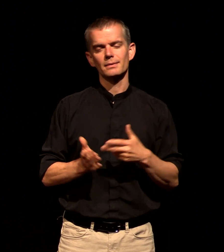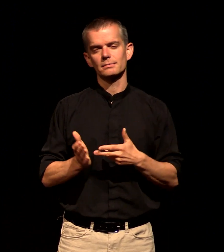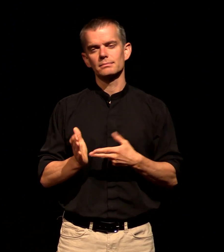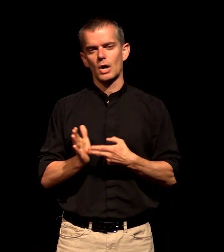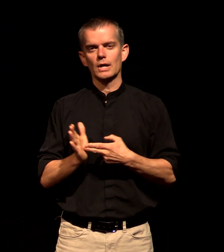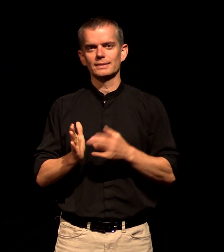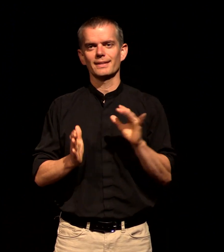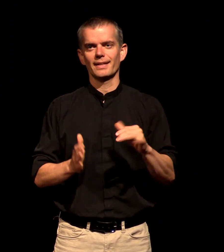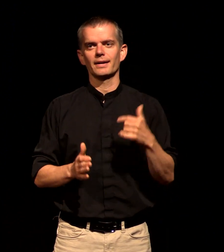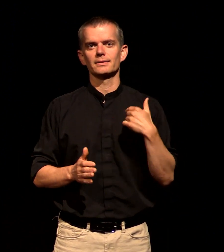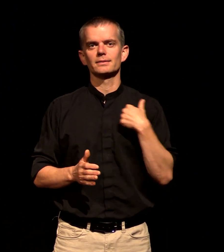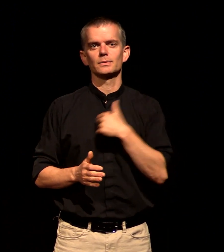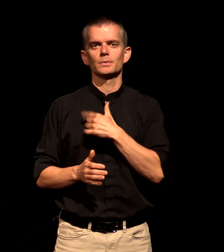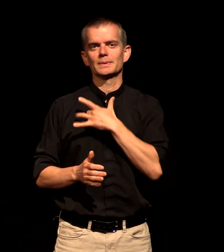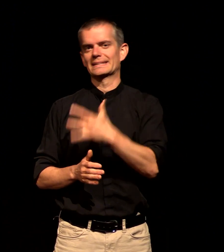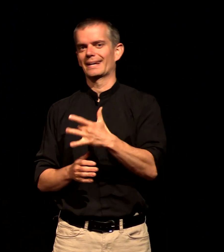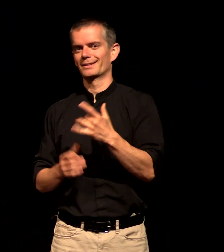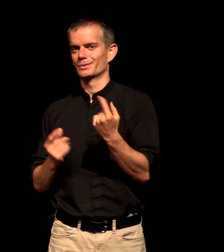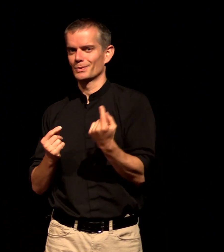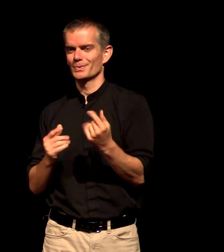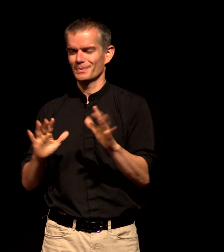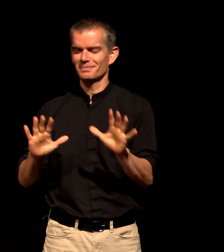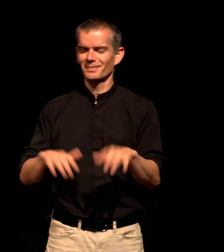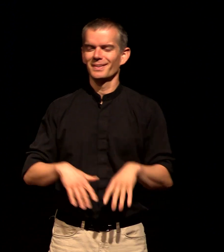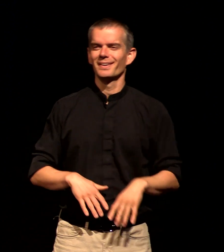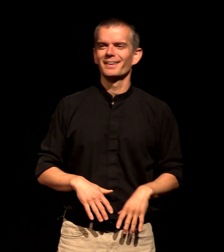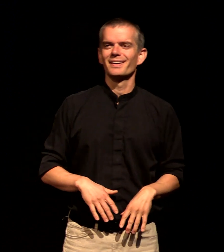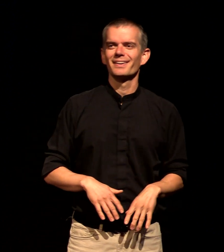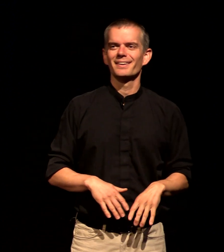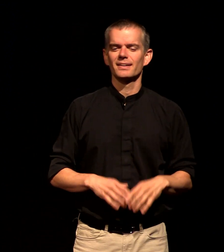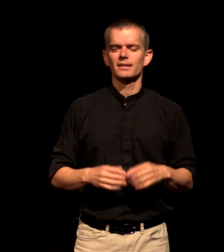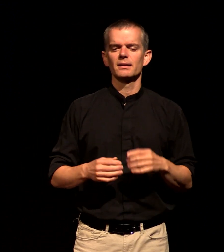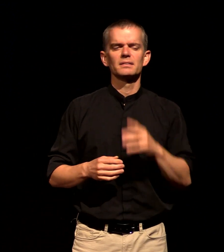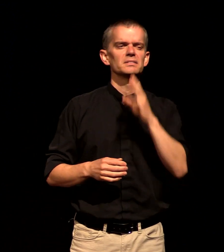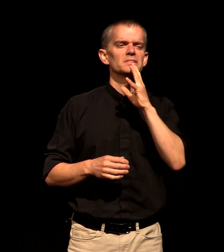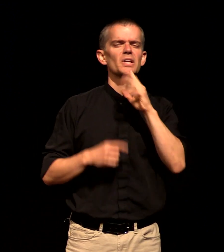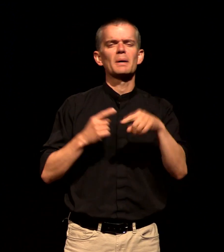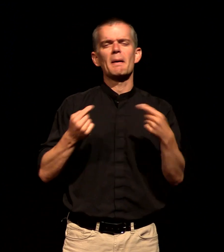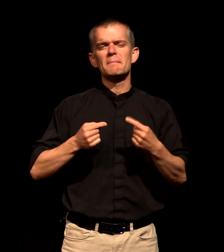on that note, I do have another self awareness exercise for us.